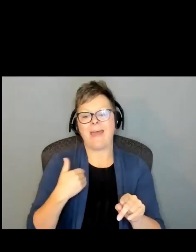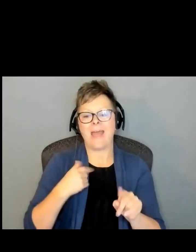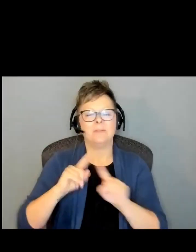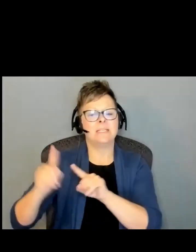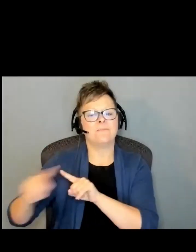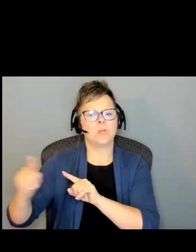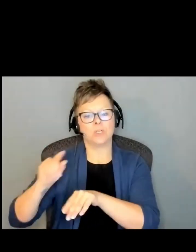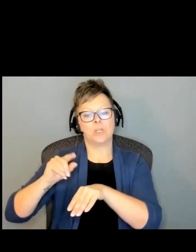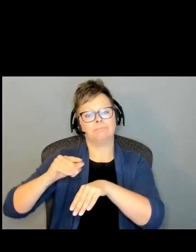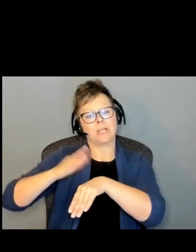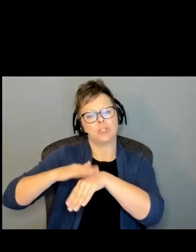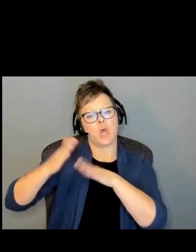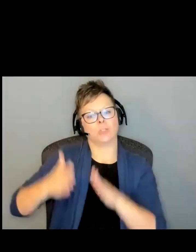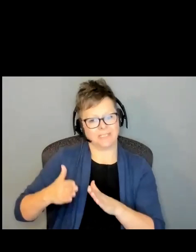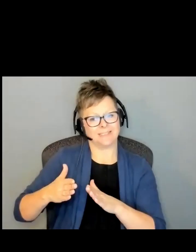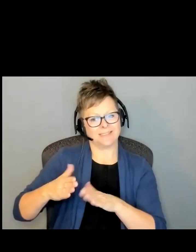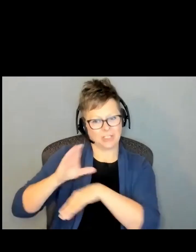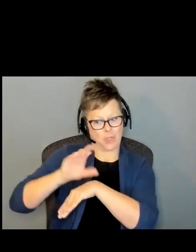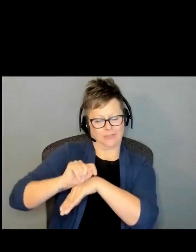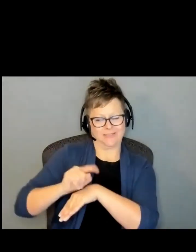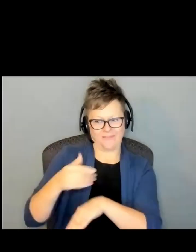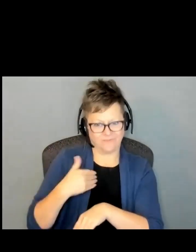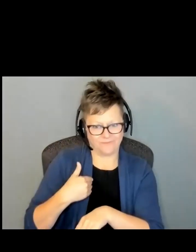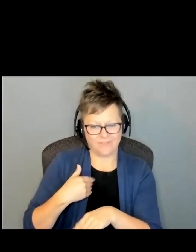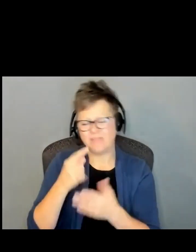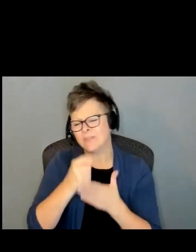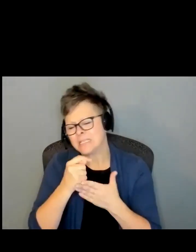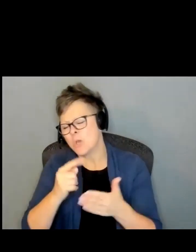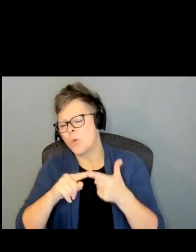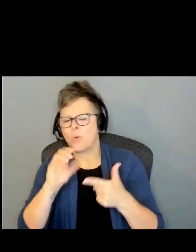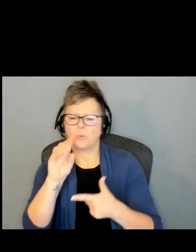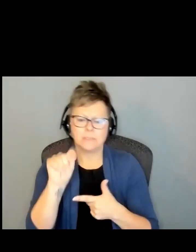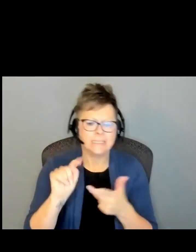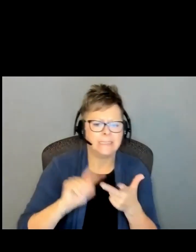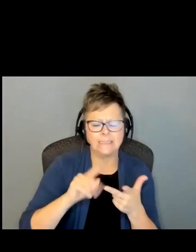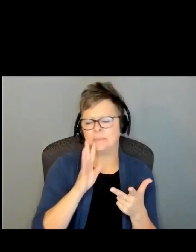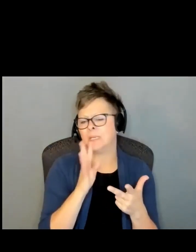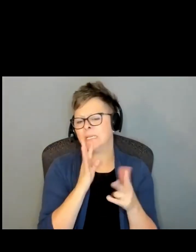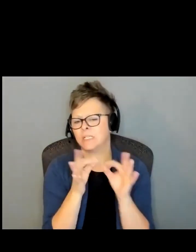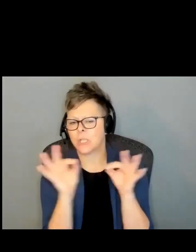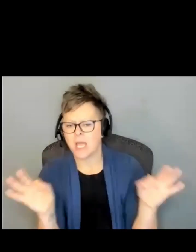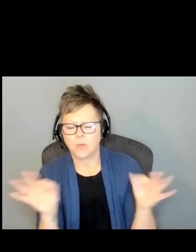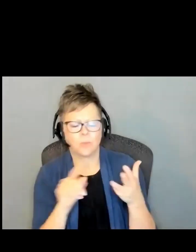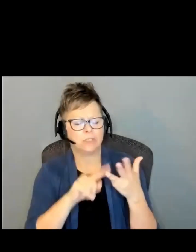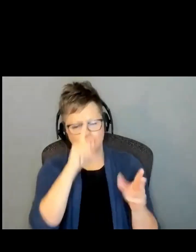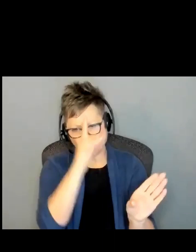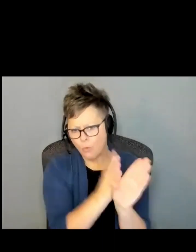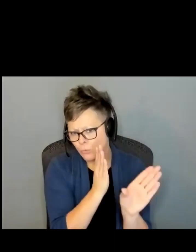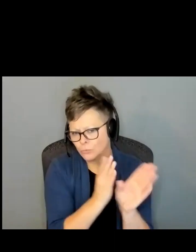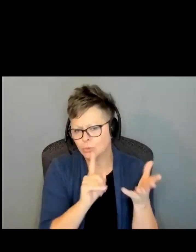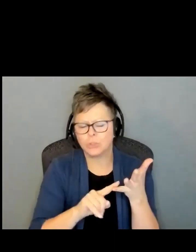Kids, therapists such as physio, OT, speech language, psychologist, orthotist, as well